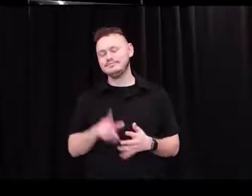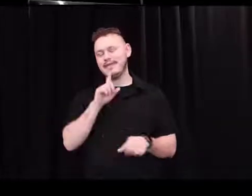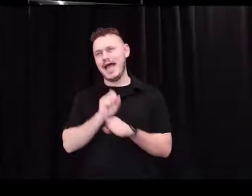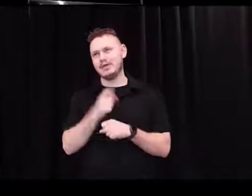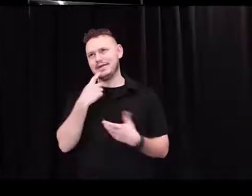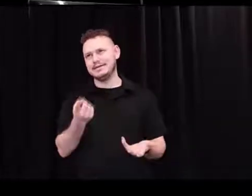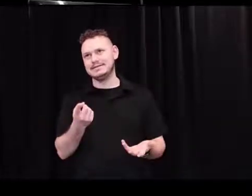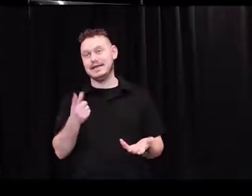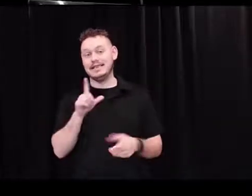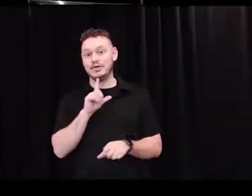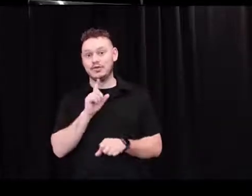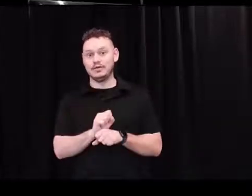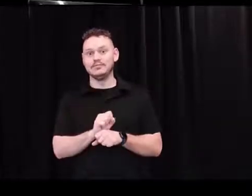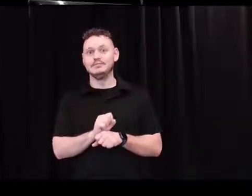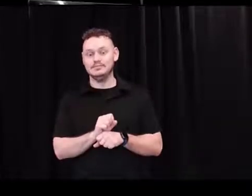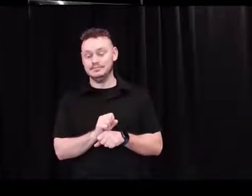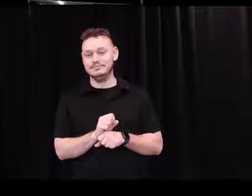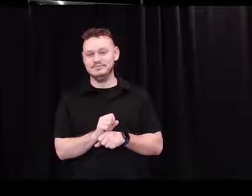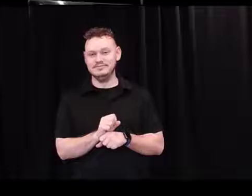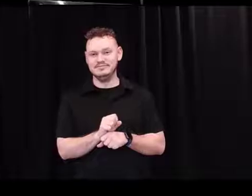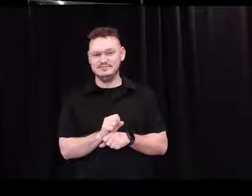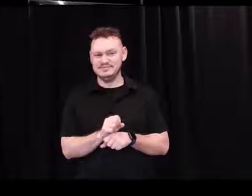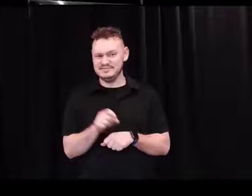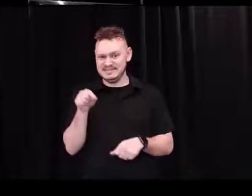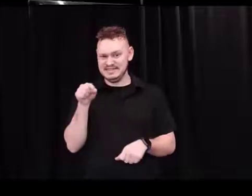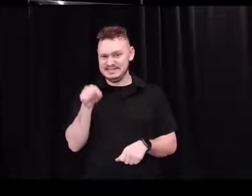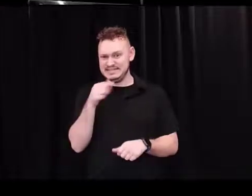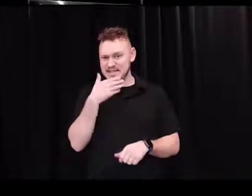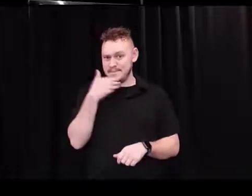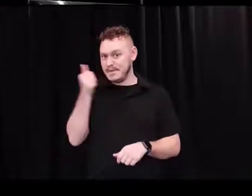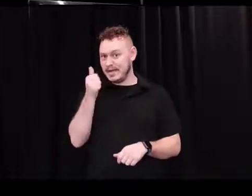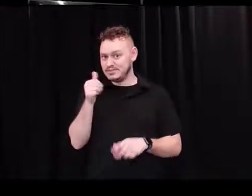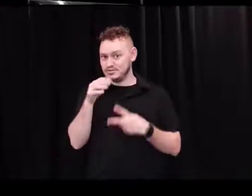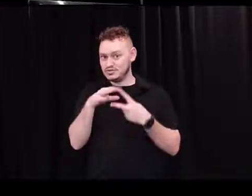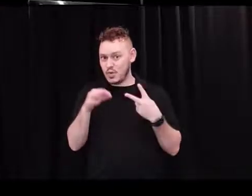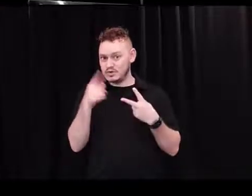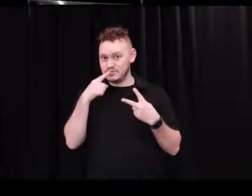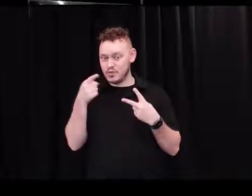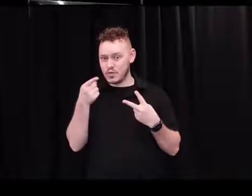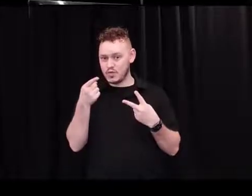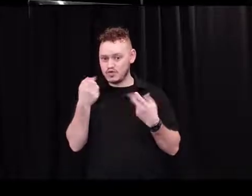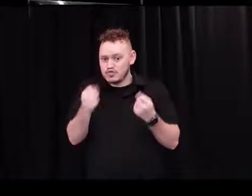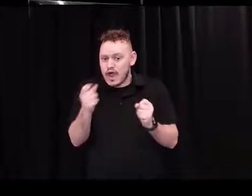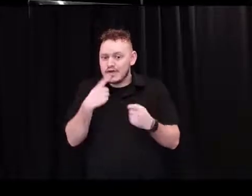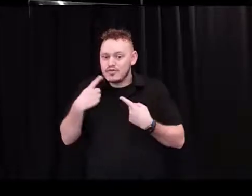was literally is this the best choice for what you're trying to accomplish? Is this literally the